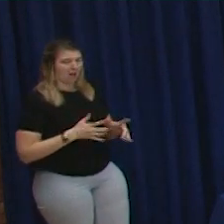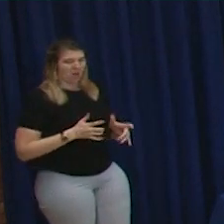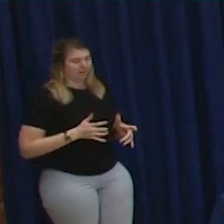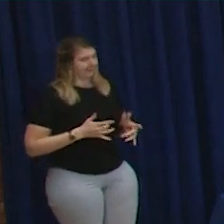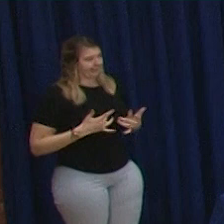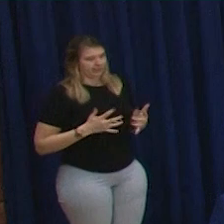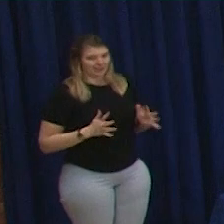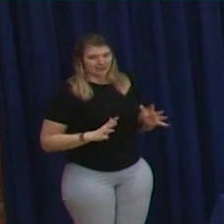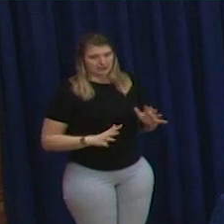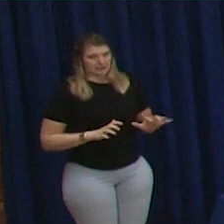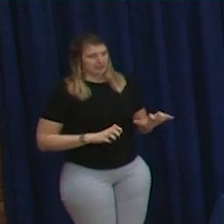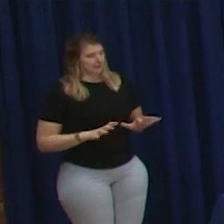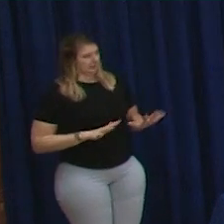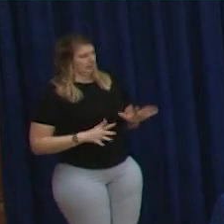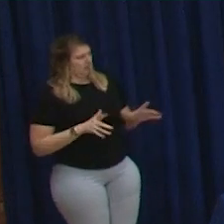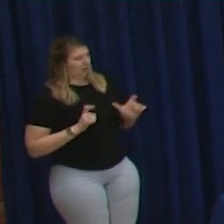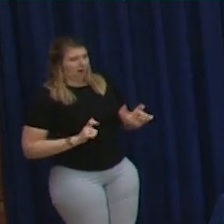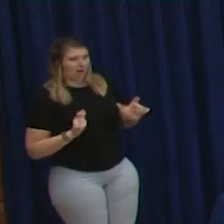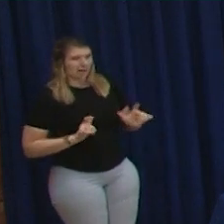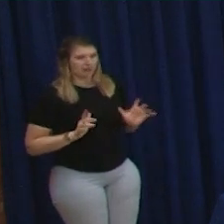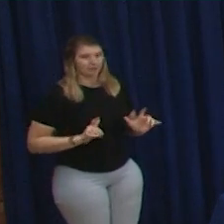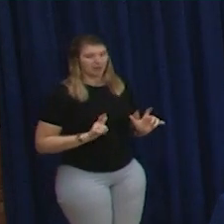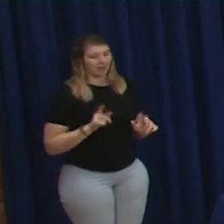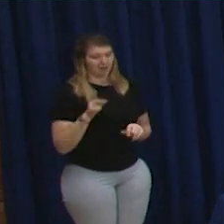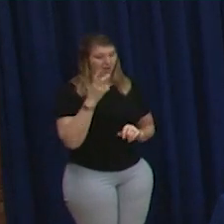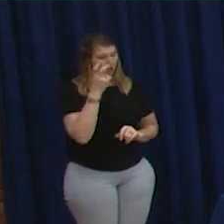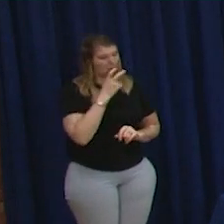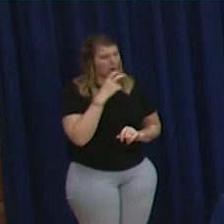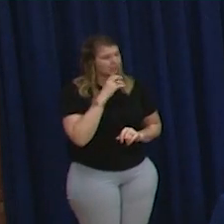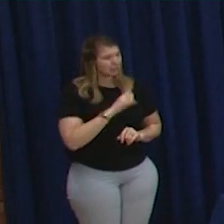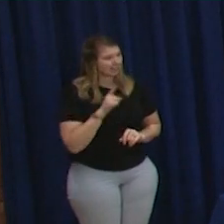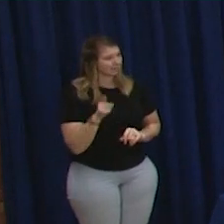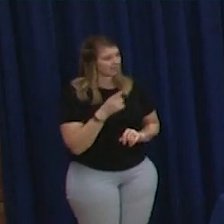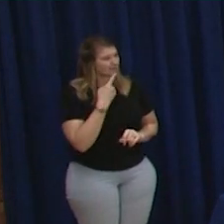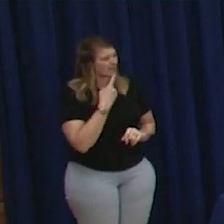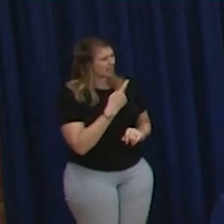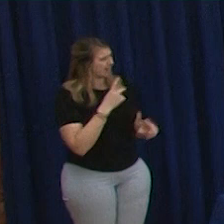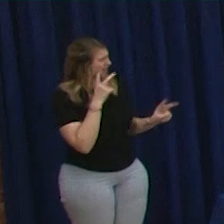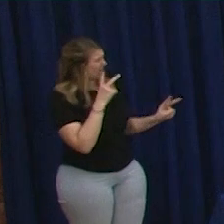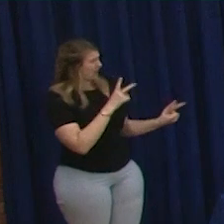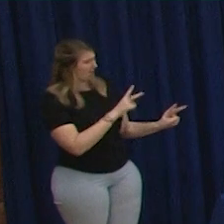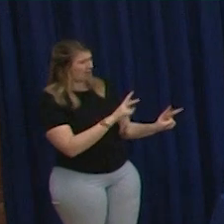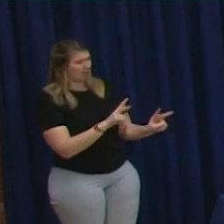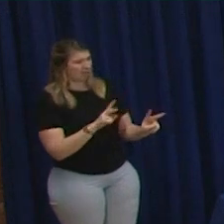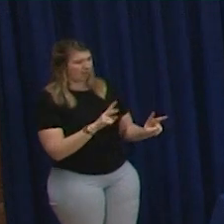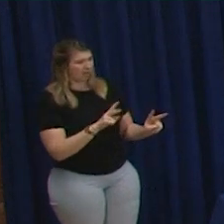it and the elderly gentleman said 'I just look at all these people and I think what the heck am